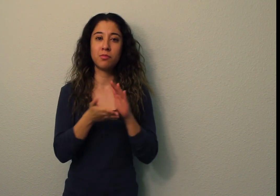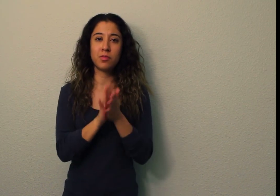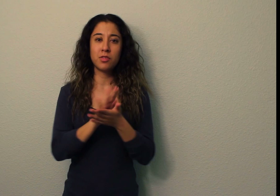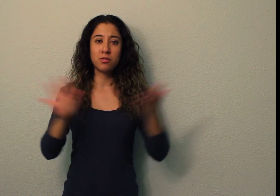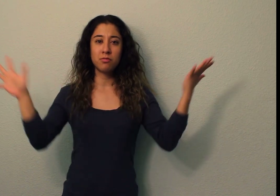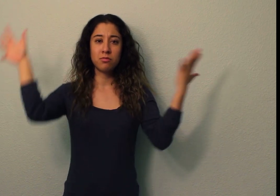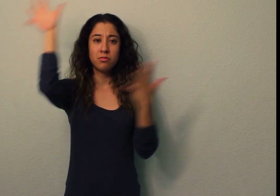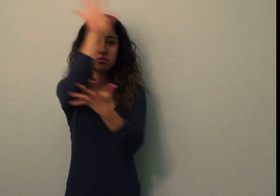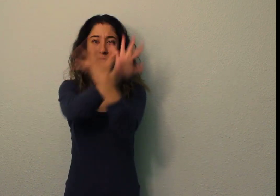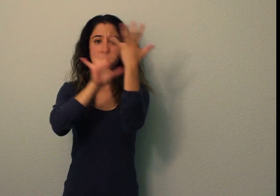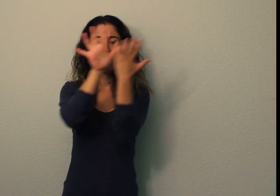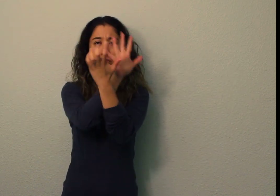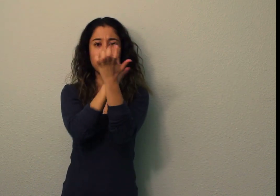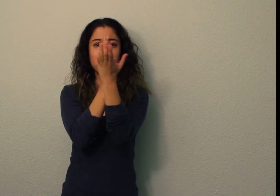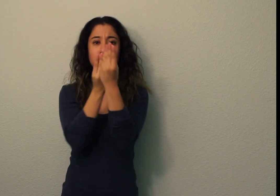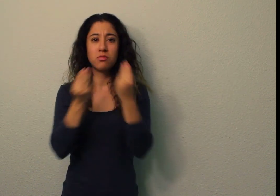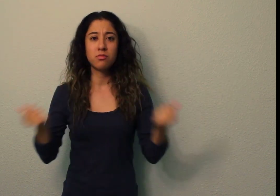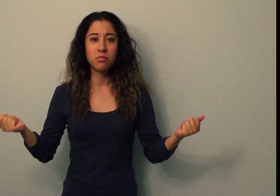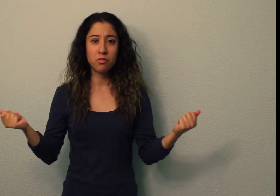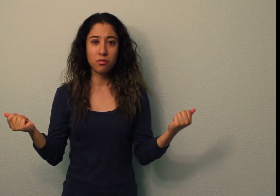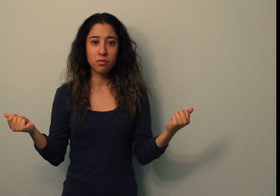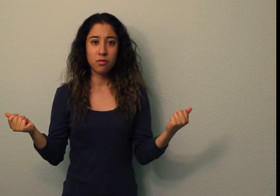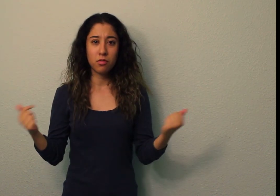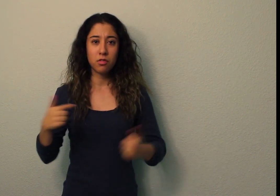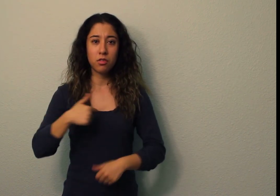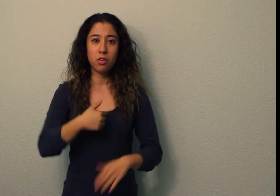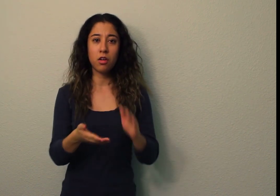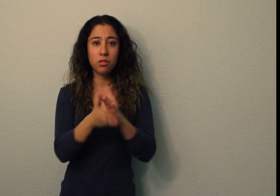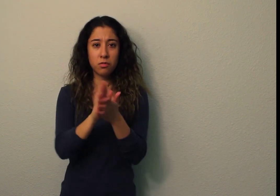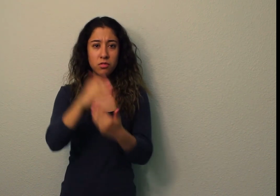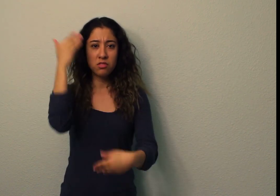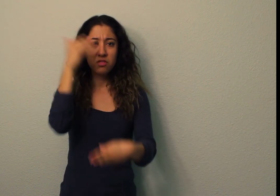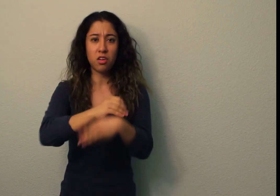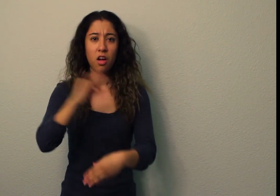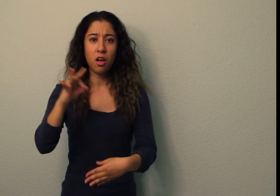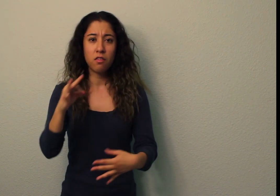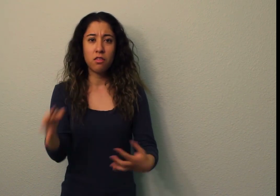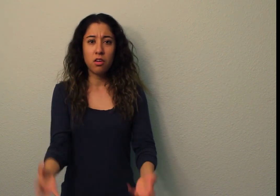I had been enjoying became distorted beyond recognition. I became closed off